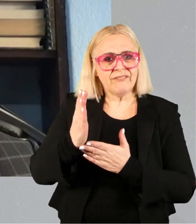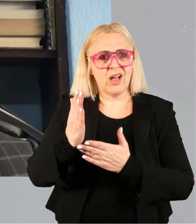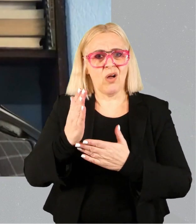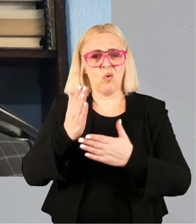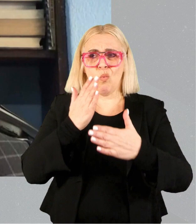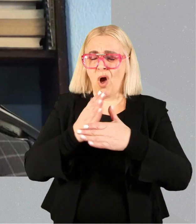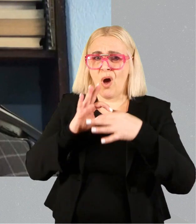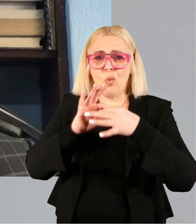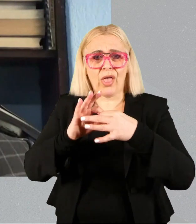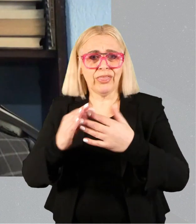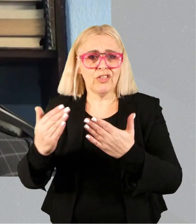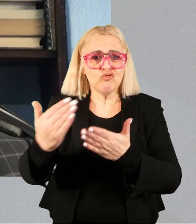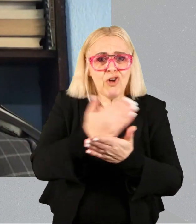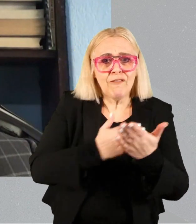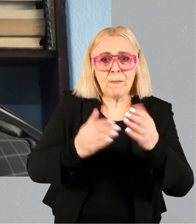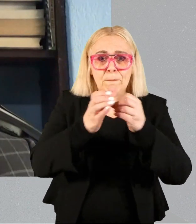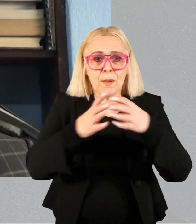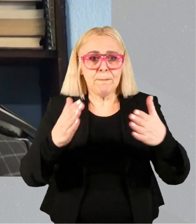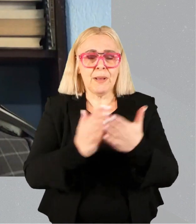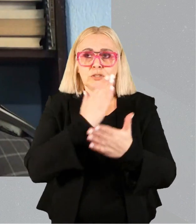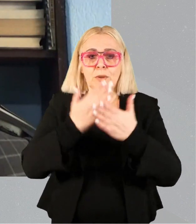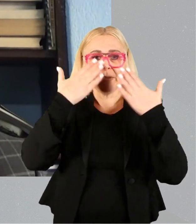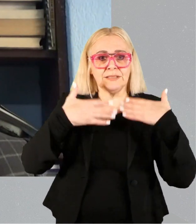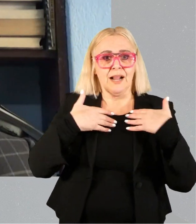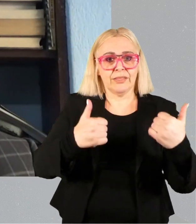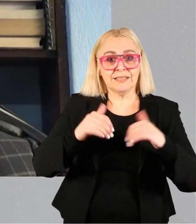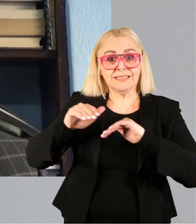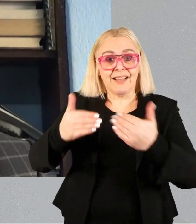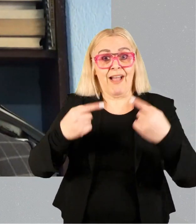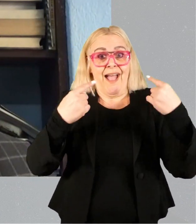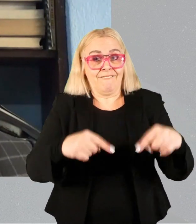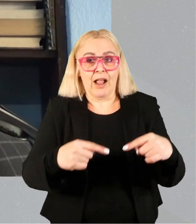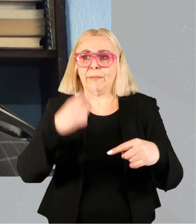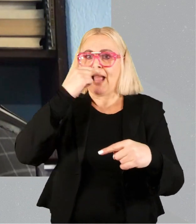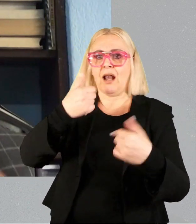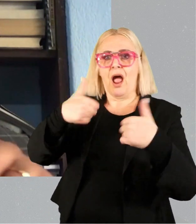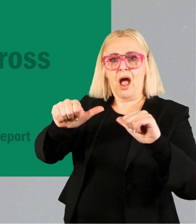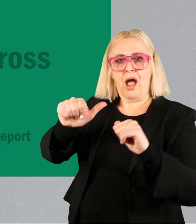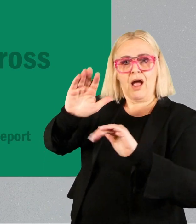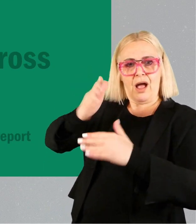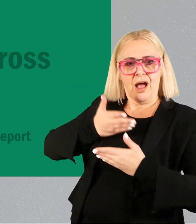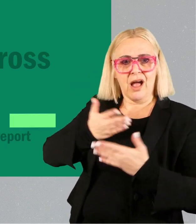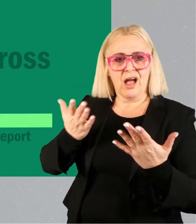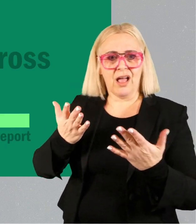mental health services available and accessible. Then have to think about this broad perspective.